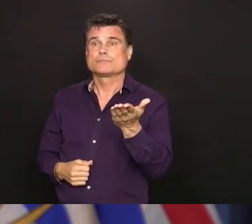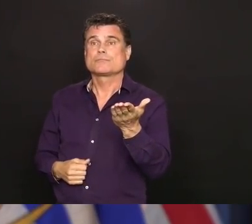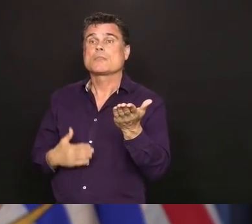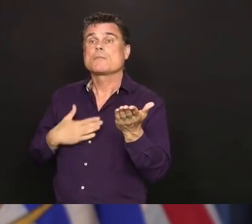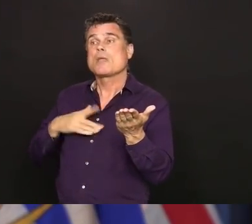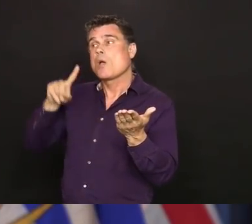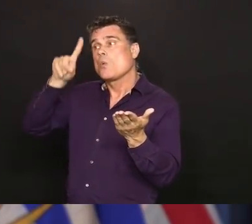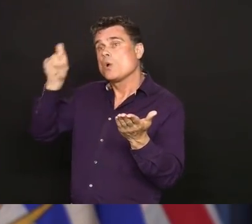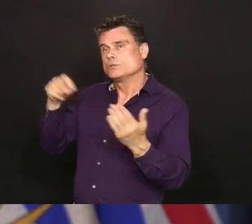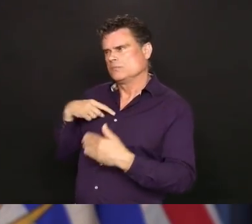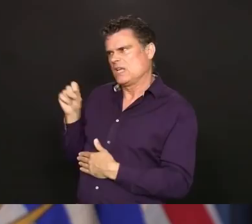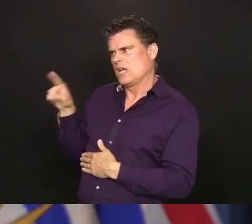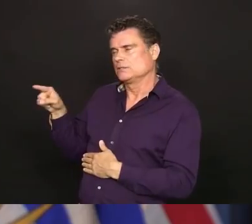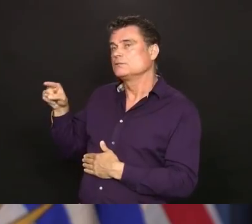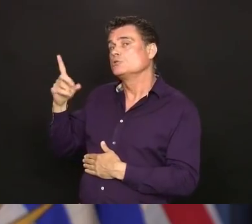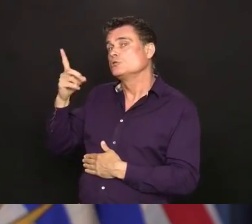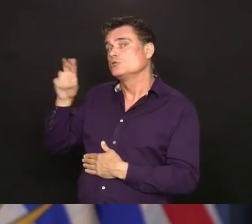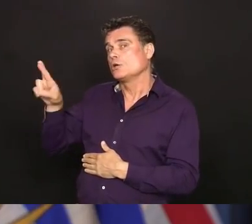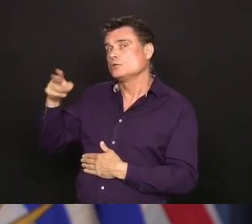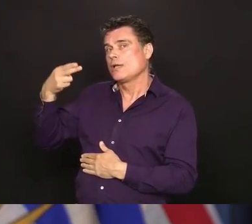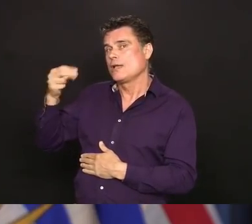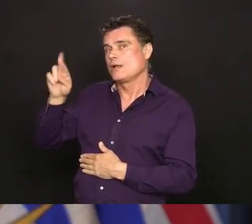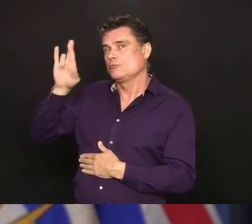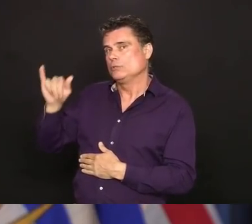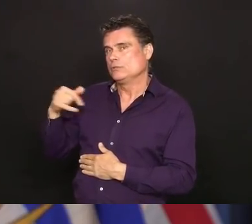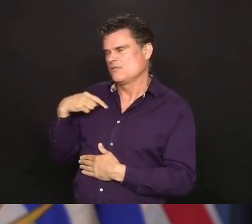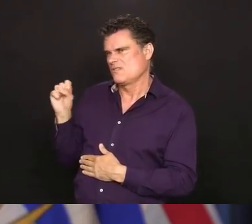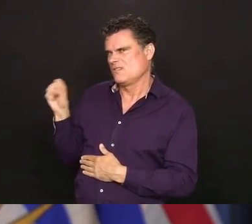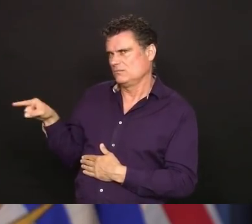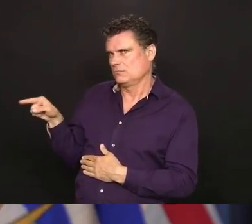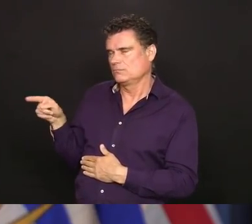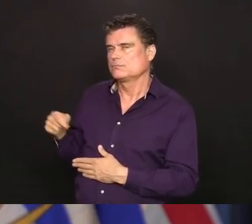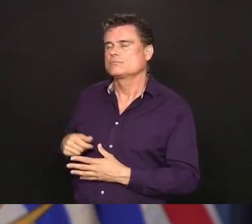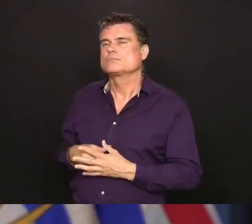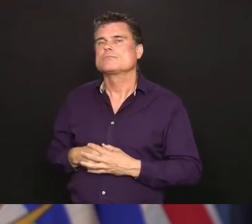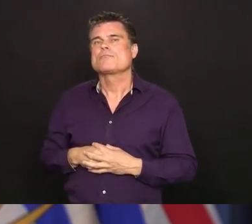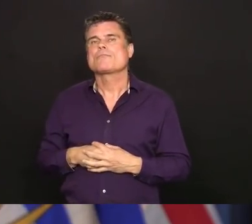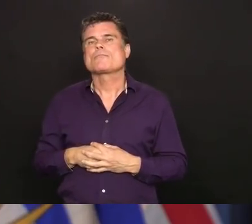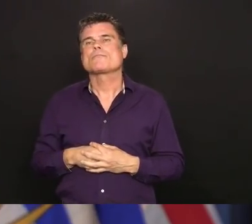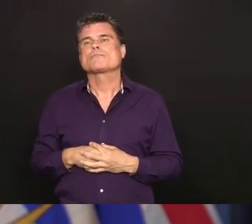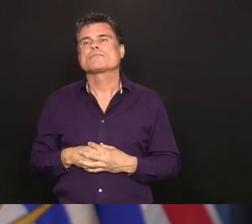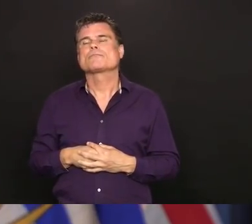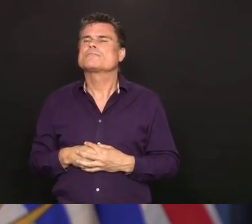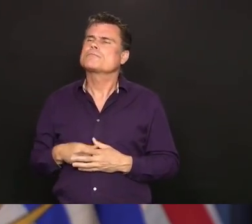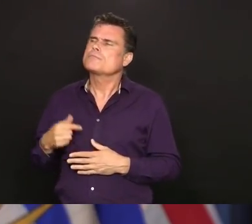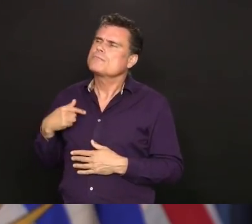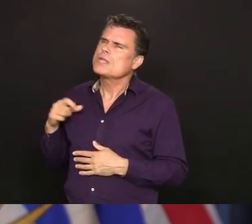number of industries, I want to ask you a question about the film and TV production sector.